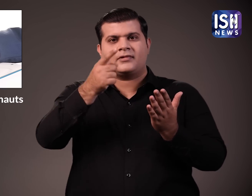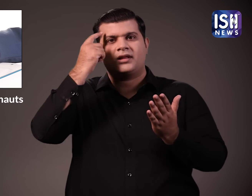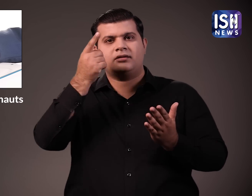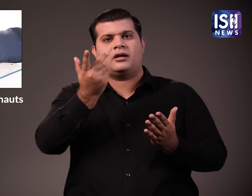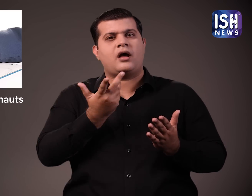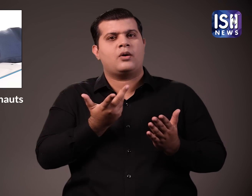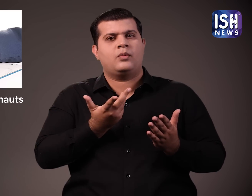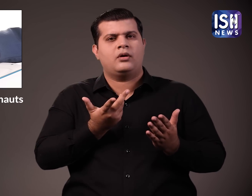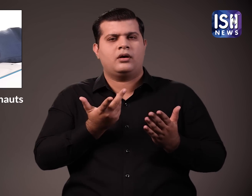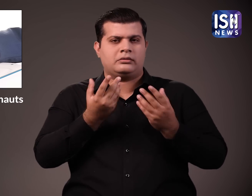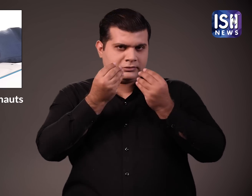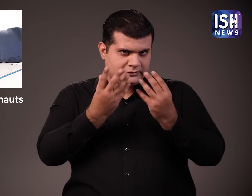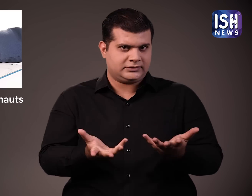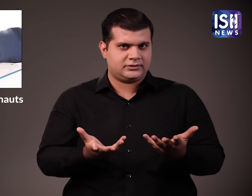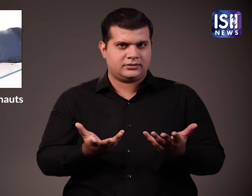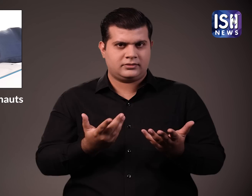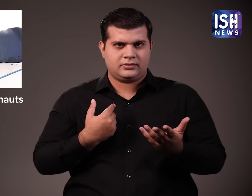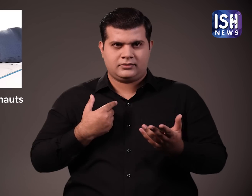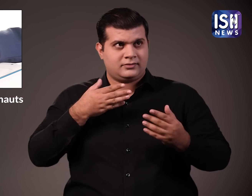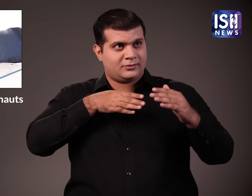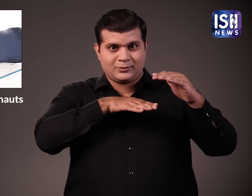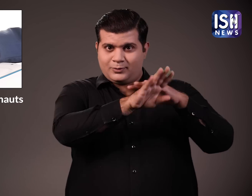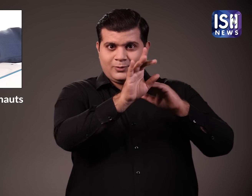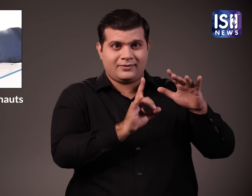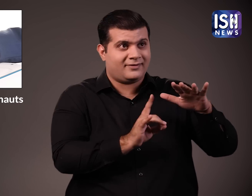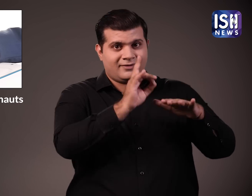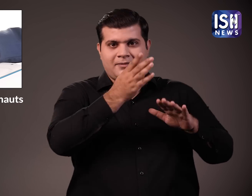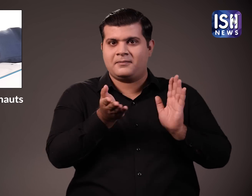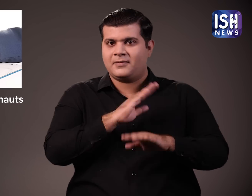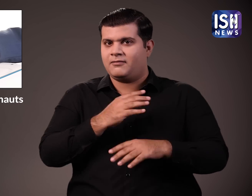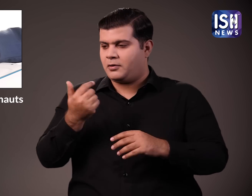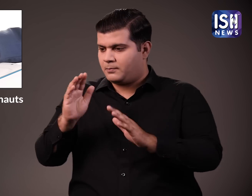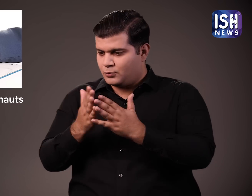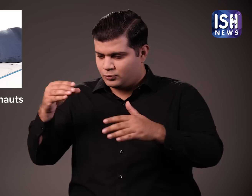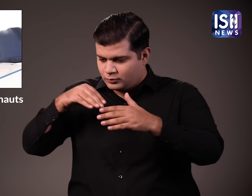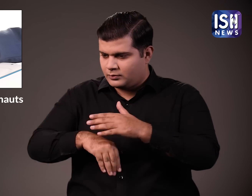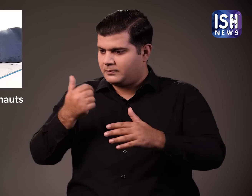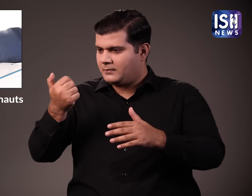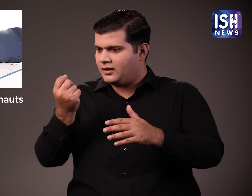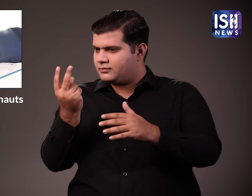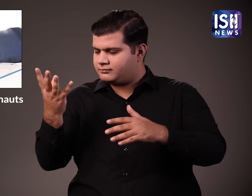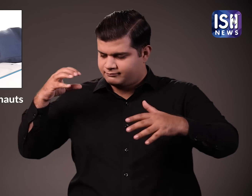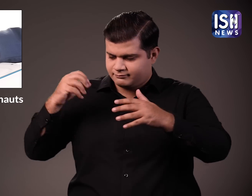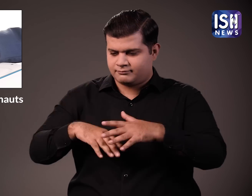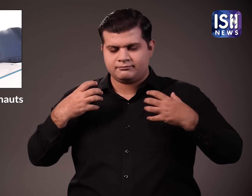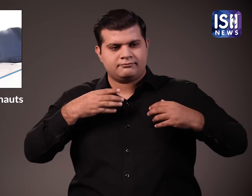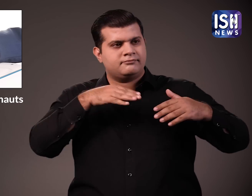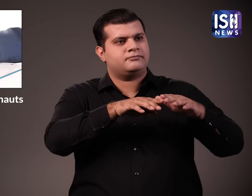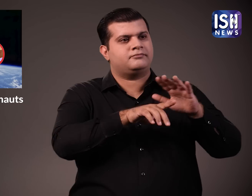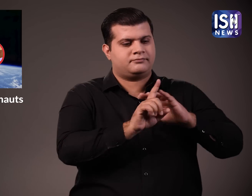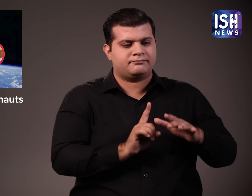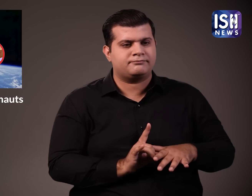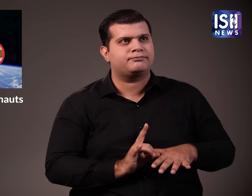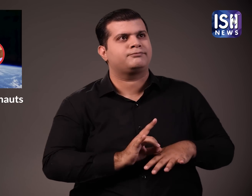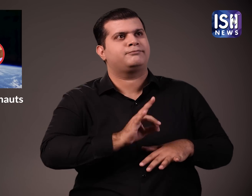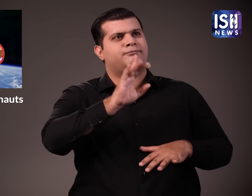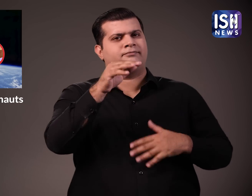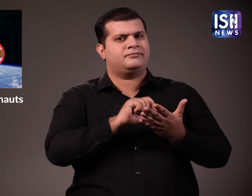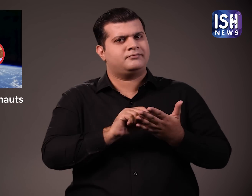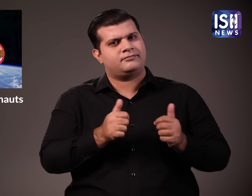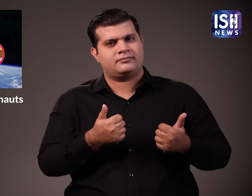You might think it is easy, just pack your bag with a notebook and pen before your space flight.